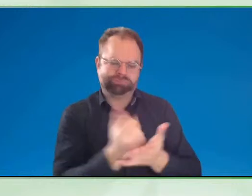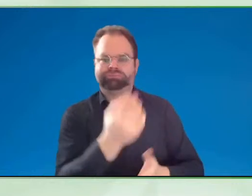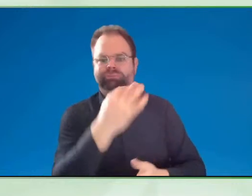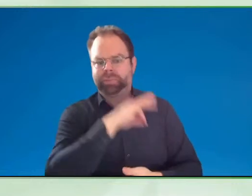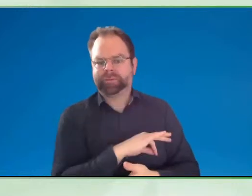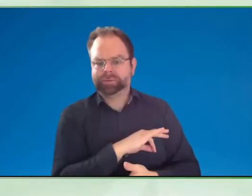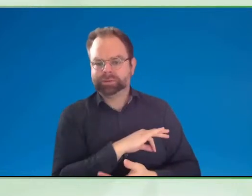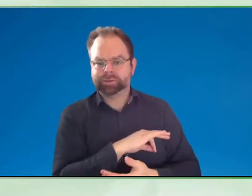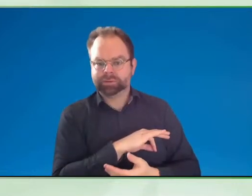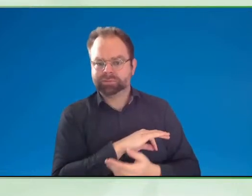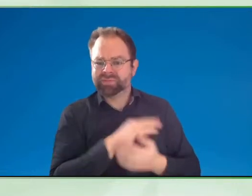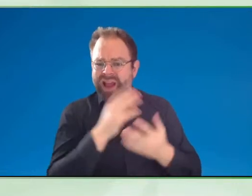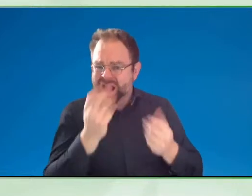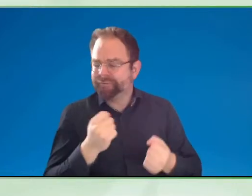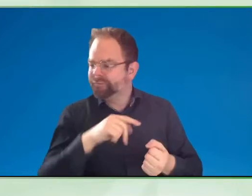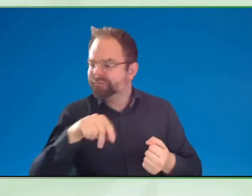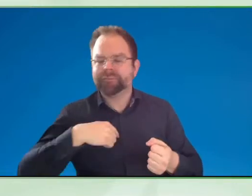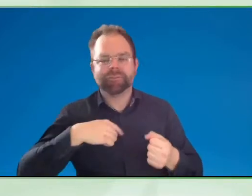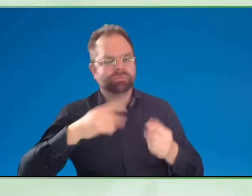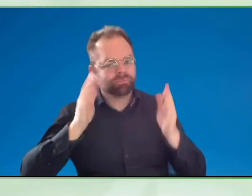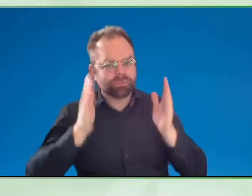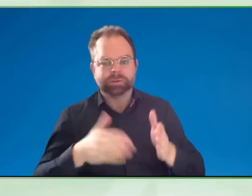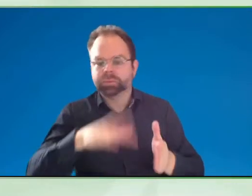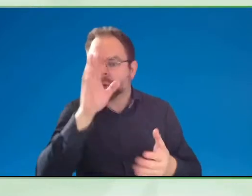and change local authorities also.